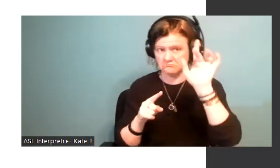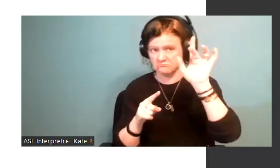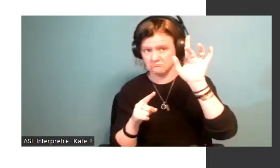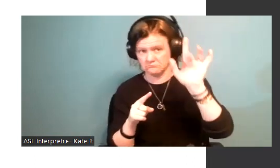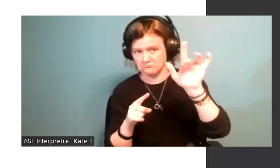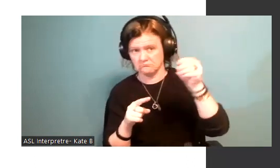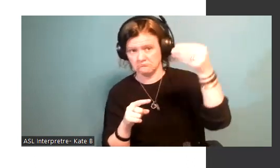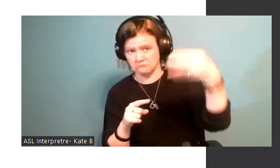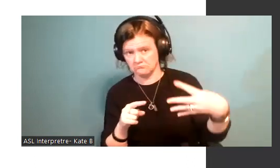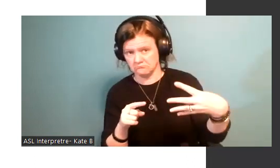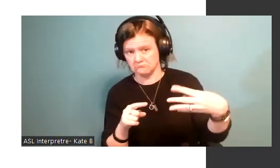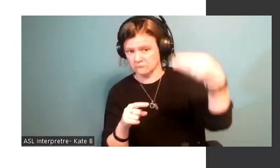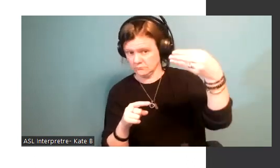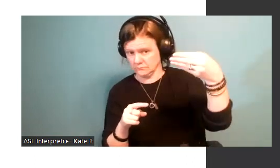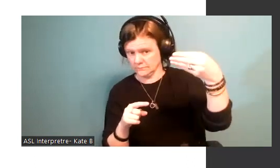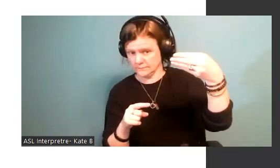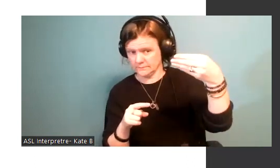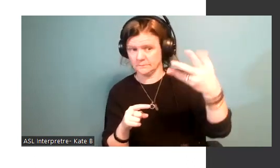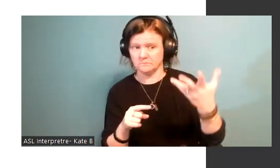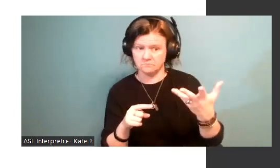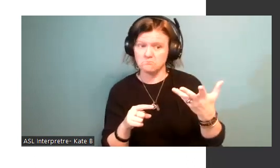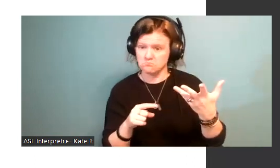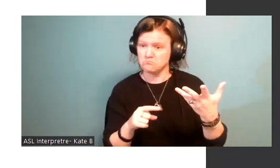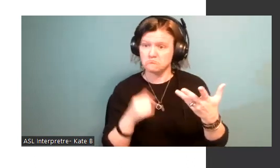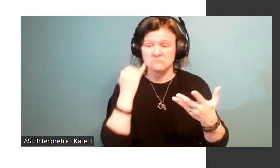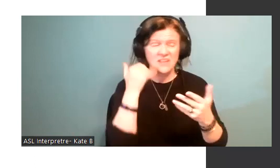One of the first ones, ARIA expanded can be used